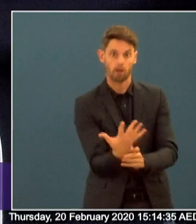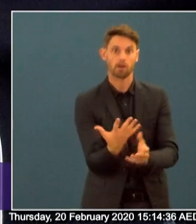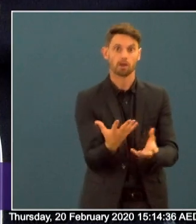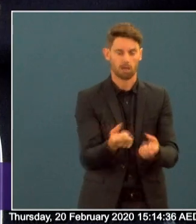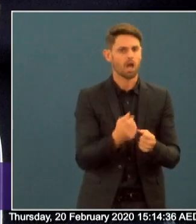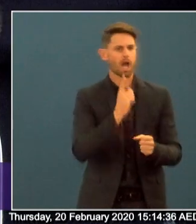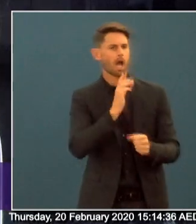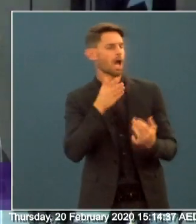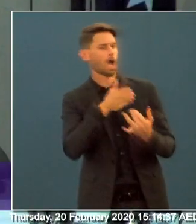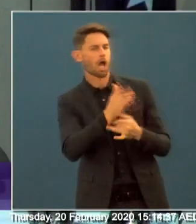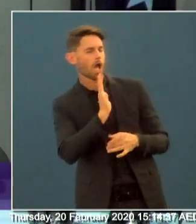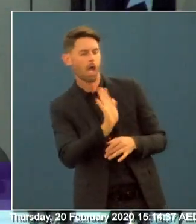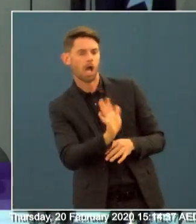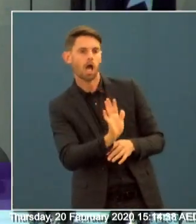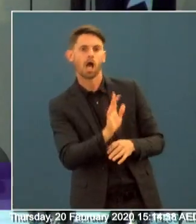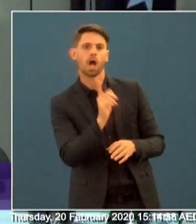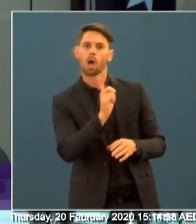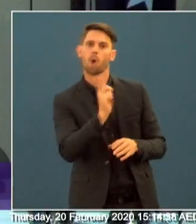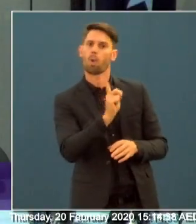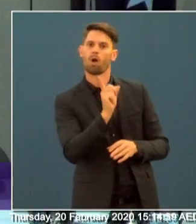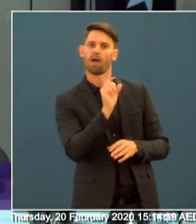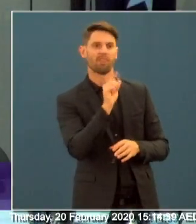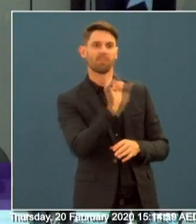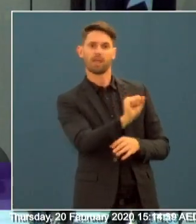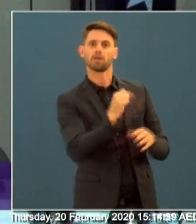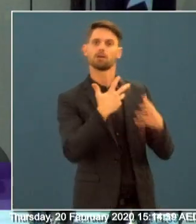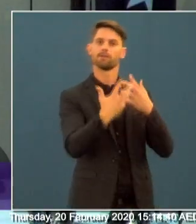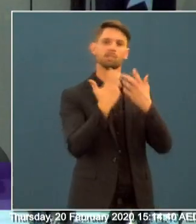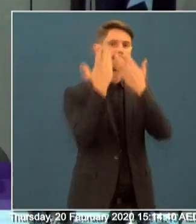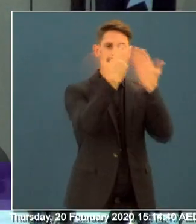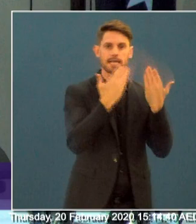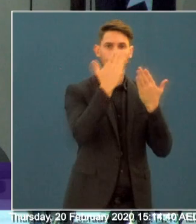No. No. I understand that. DR SMALL: Yes. I mean what is the focus of the course